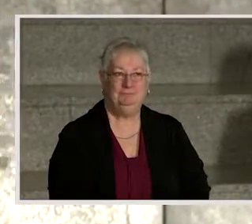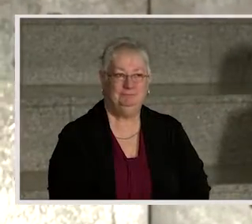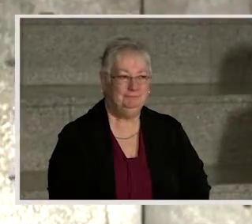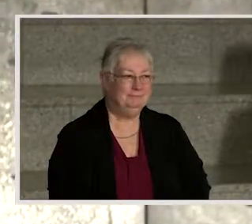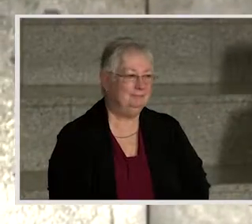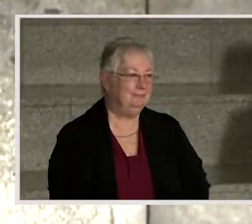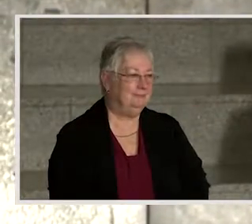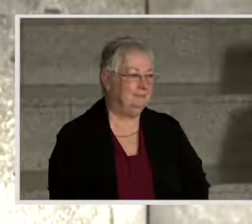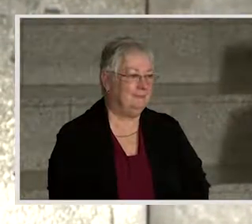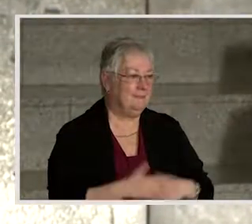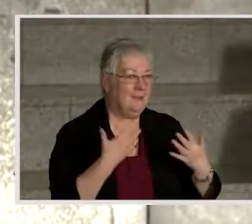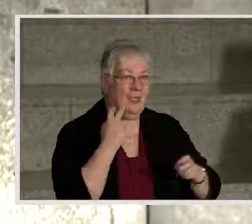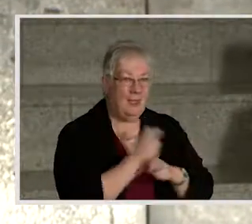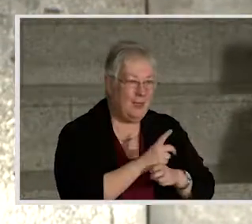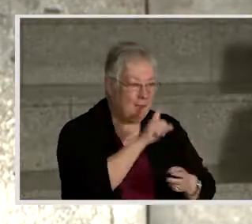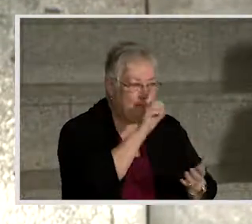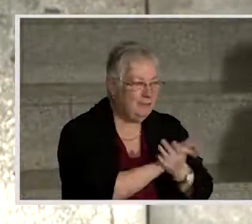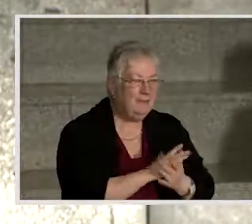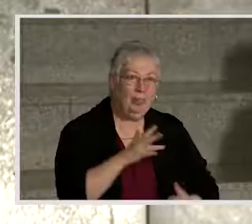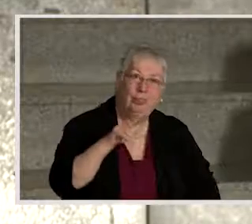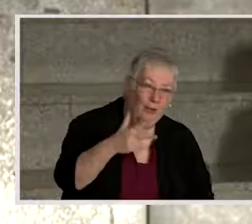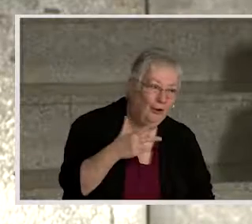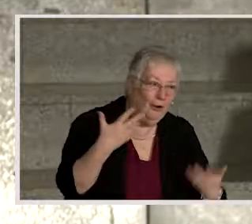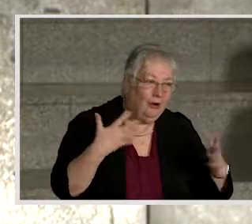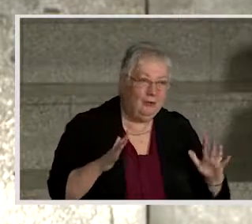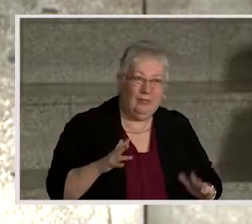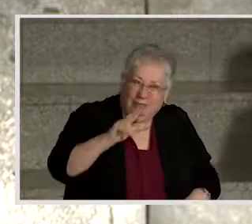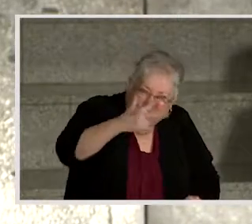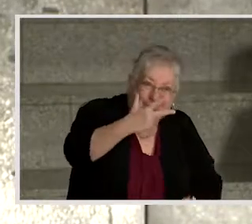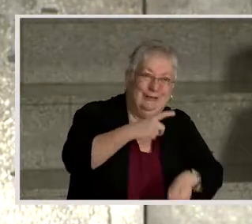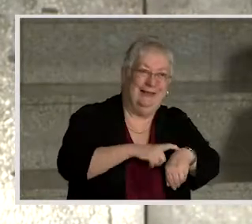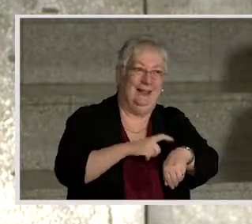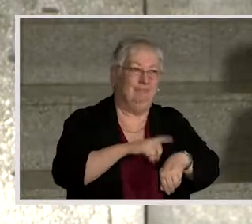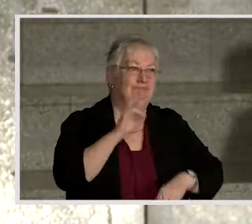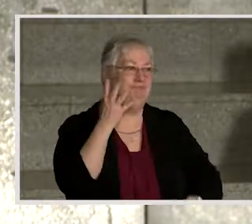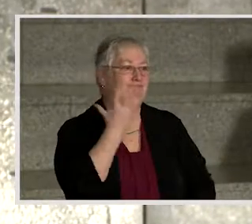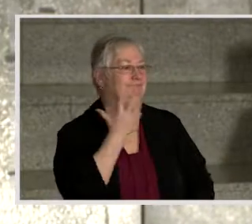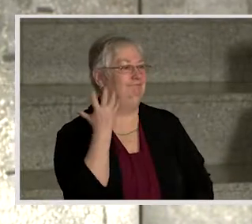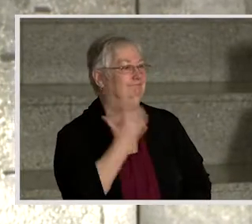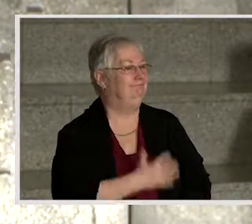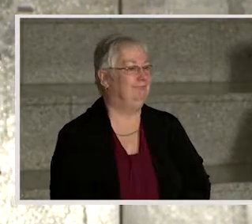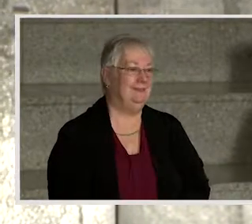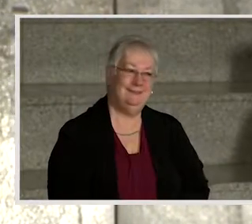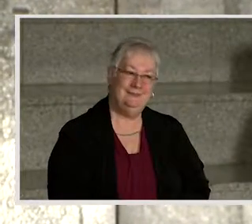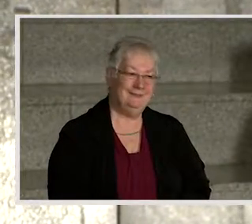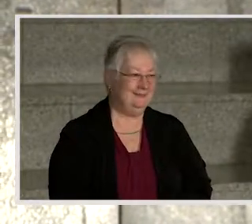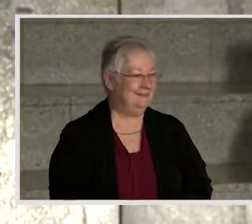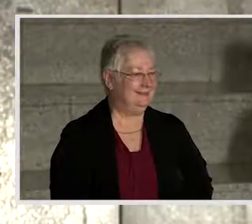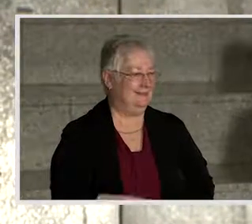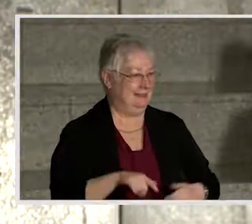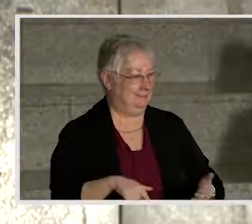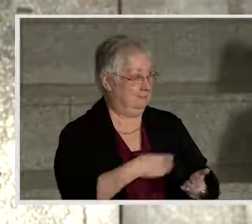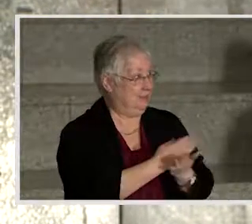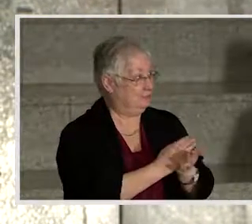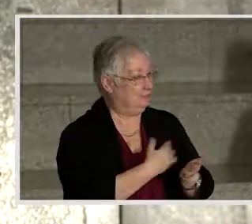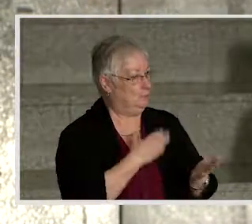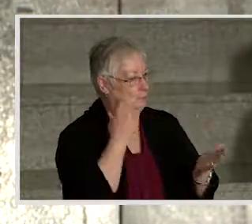IS THE THIRD BUDGET THAT I WILL BE PRESENTING TO THE COUNCIL OF THE DISTRICT OF COLUMBIA. AND WE HAVE BEEN PRETTY ENGAGED